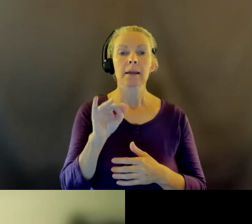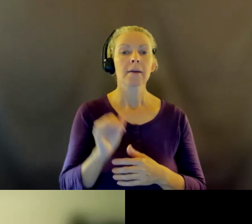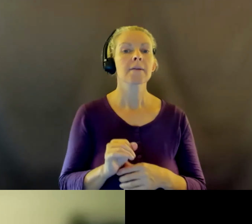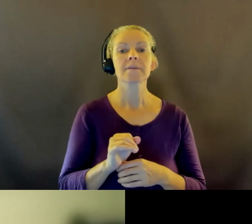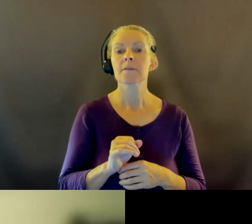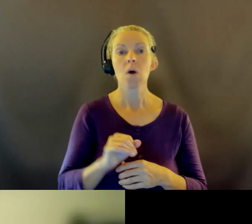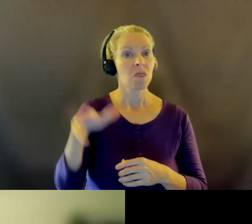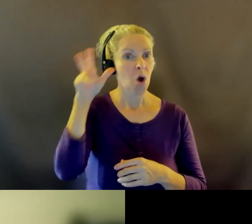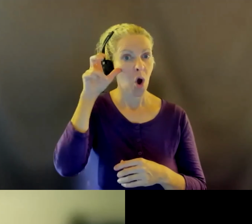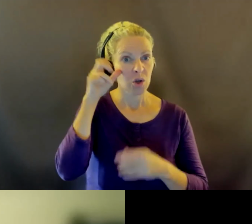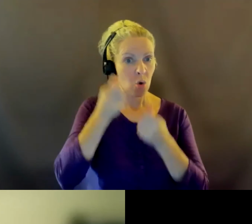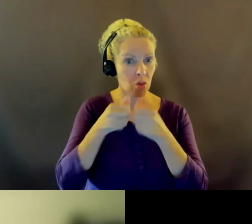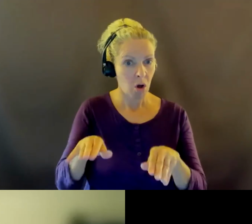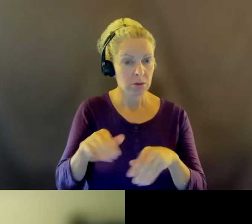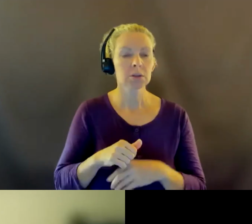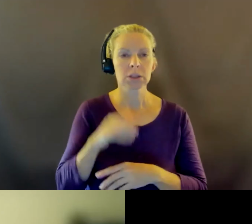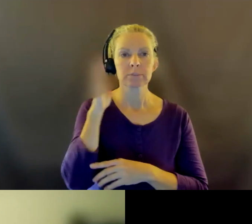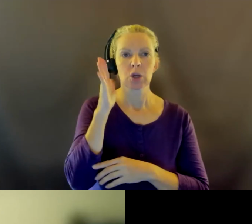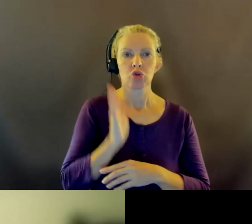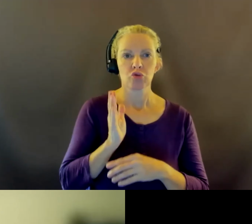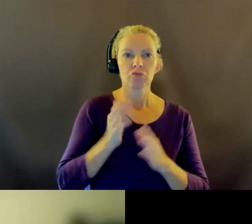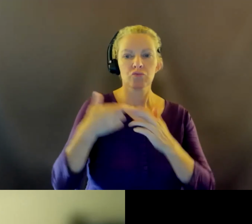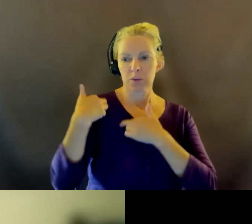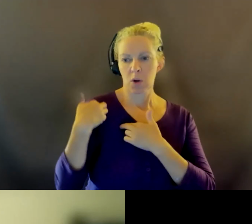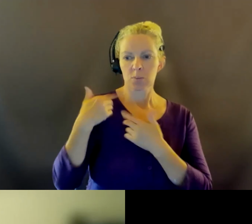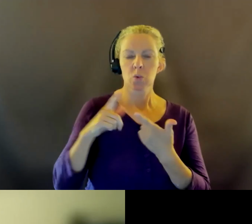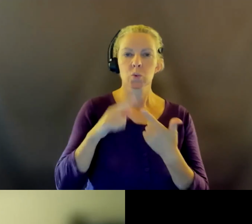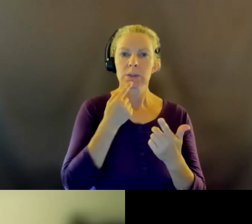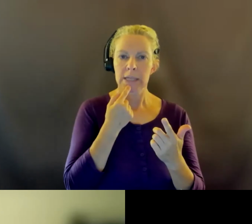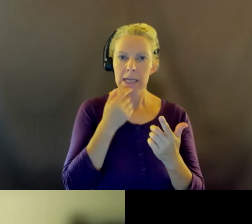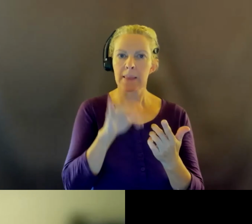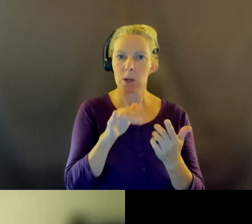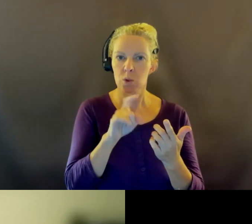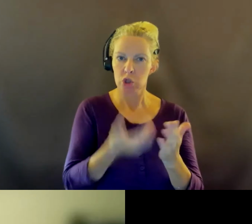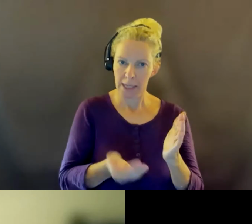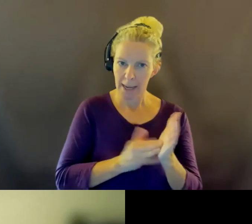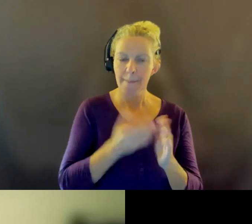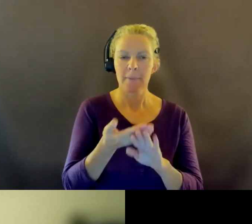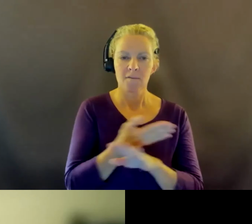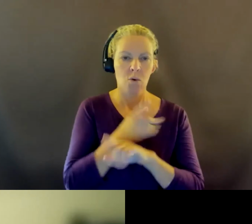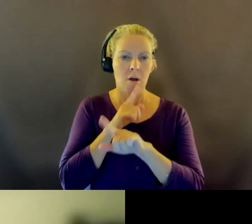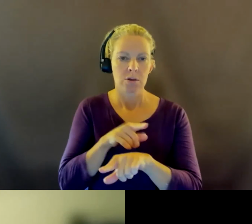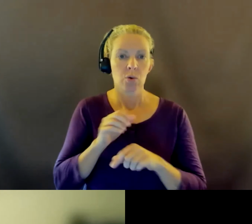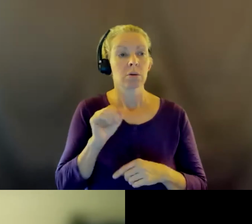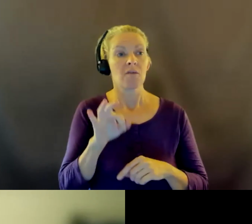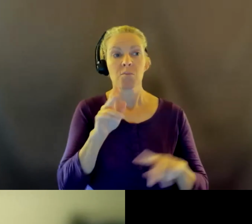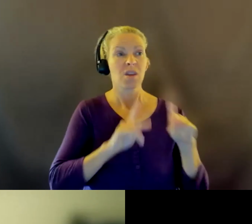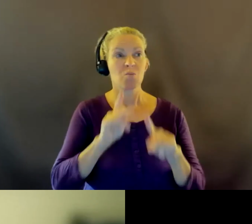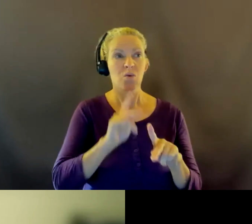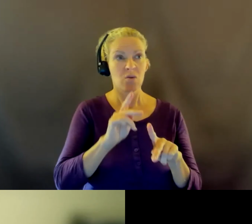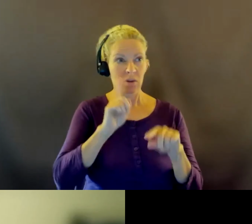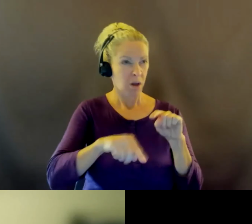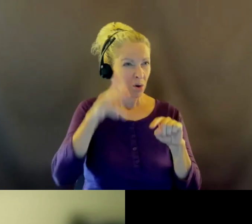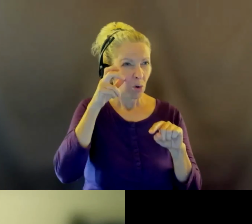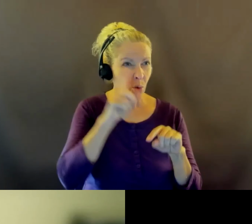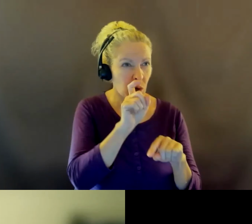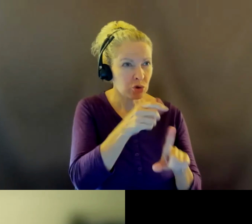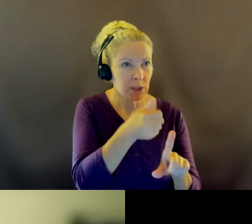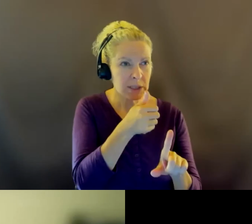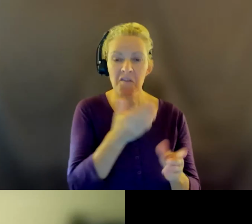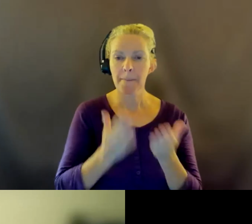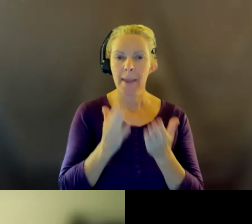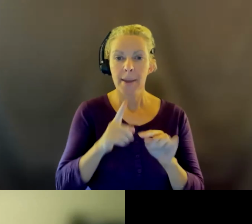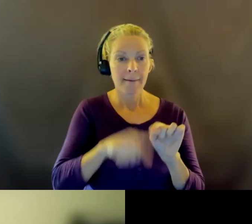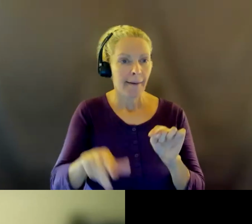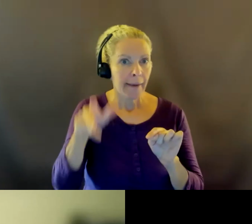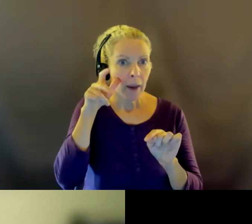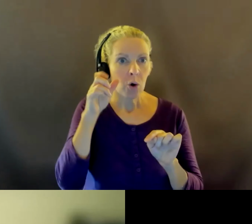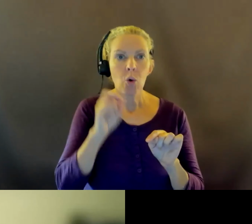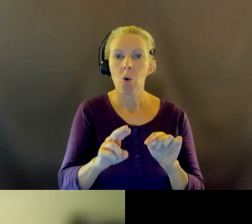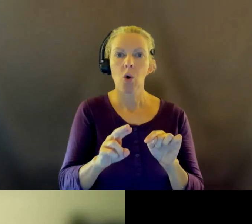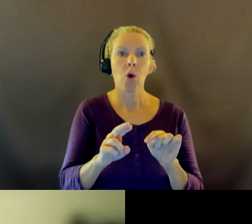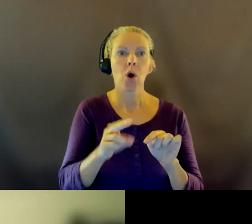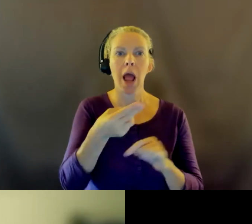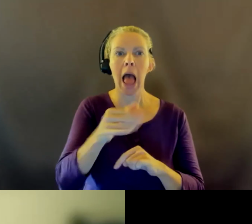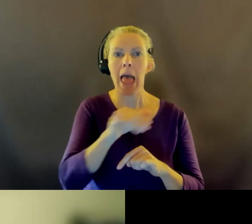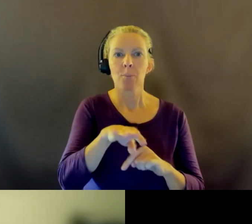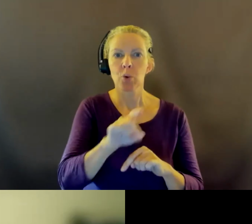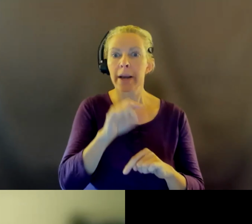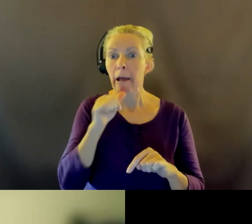as the speaker is to answer the question again for people that might not have heard it.